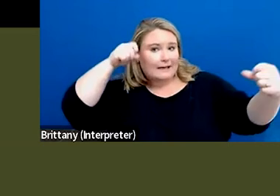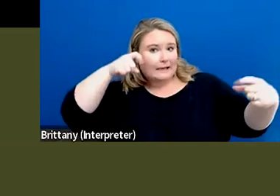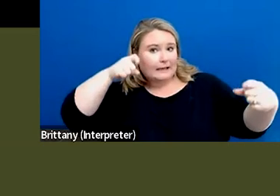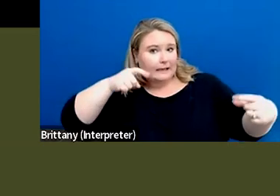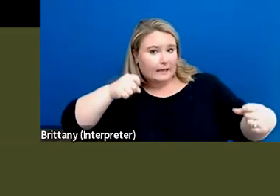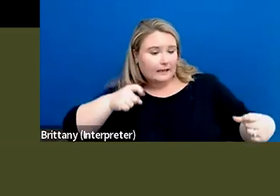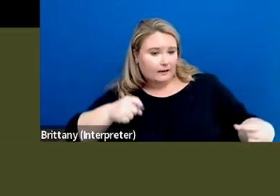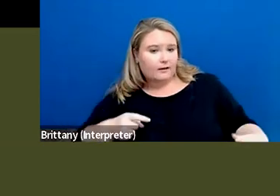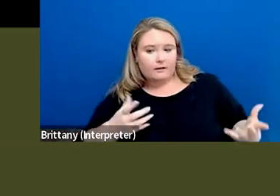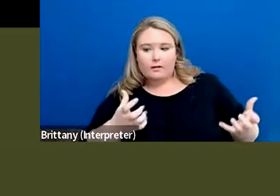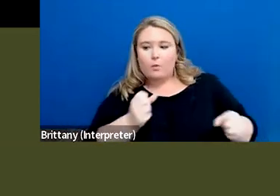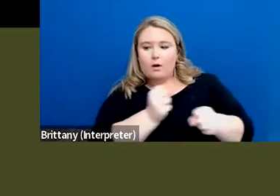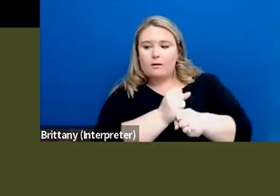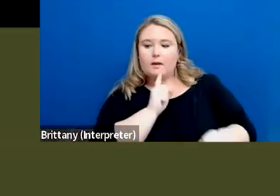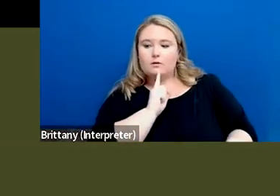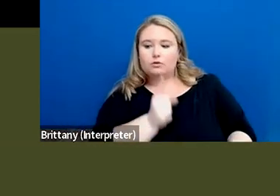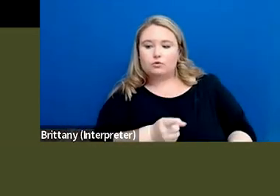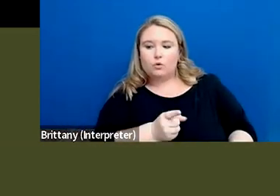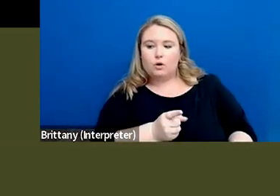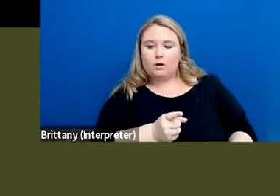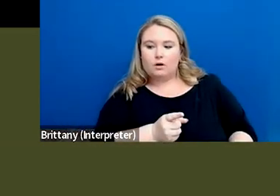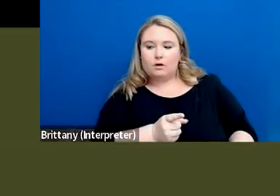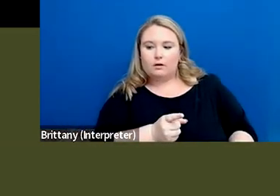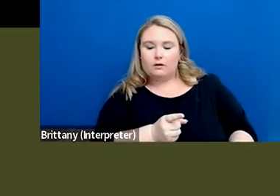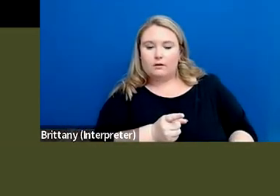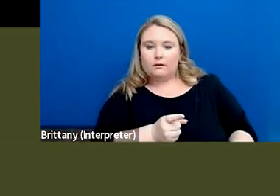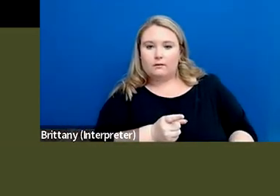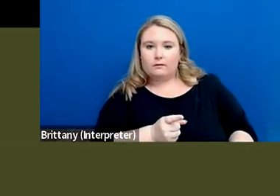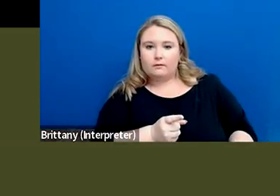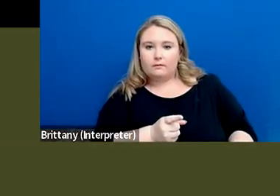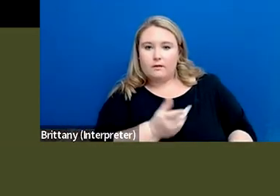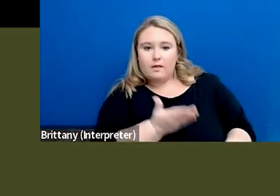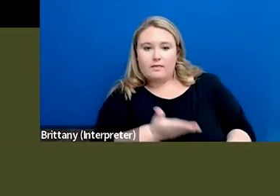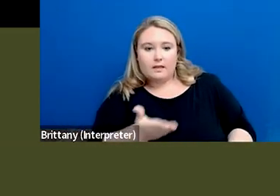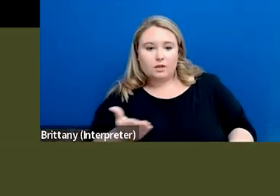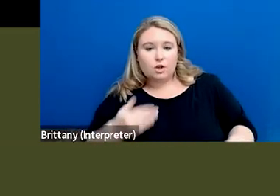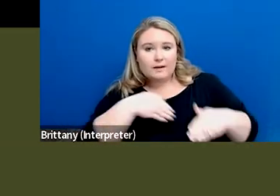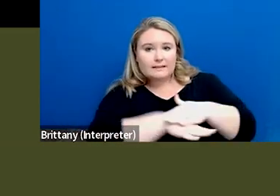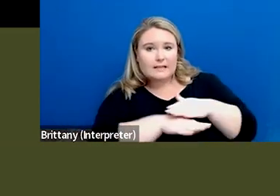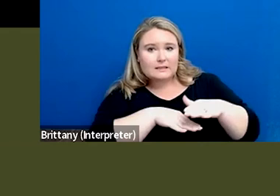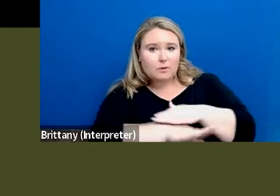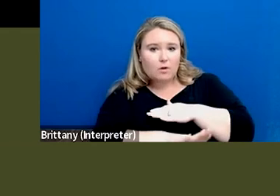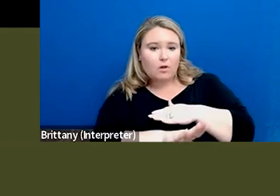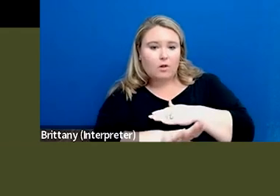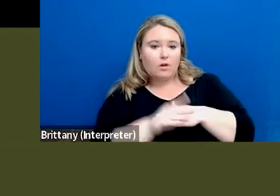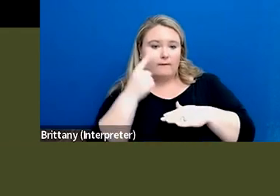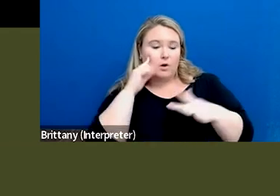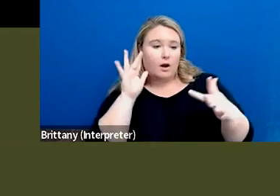and how making sure that things are accessible and contact, understanding and accessing emergency services is so important.